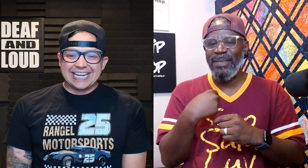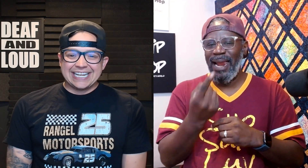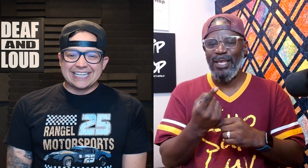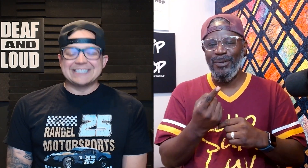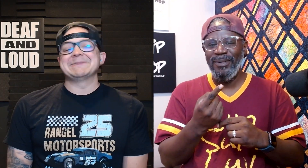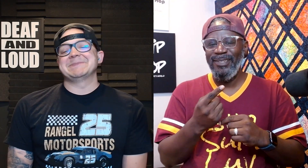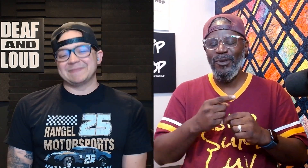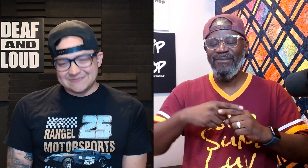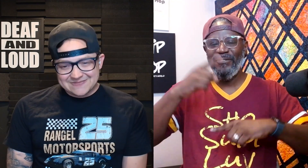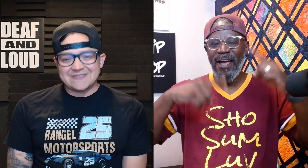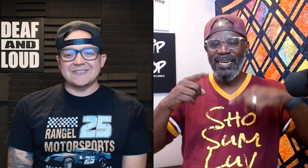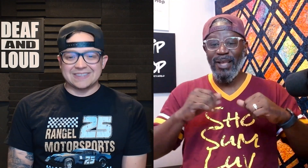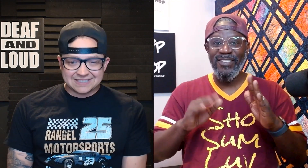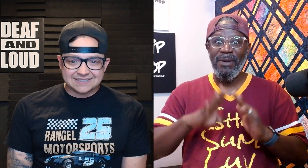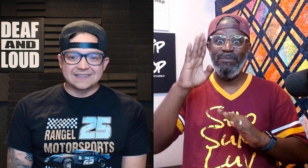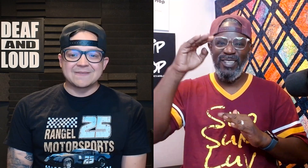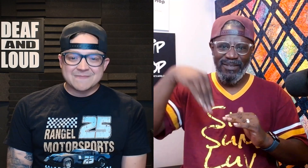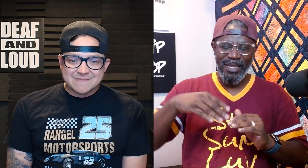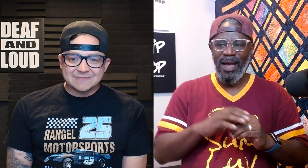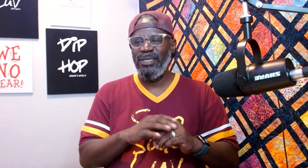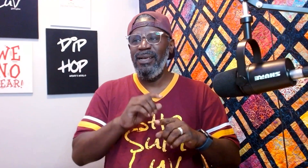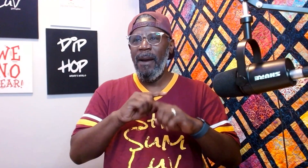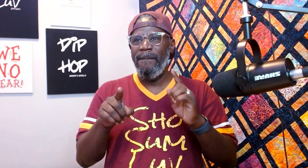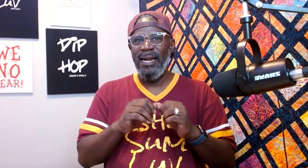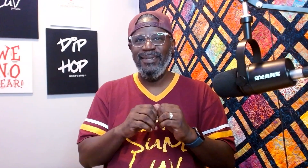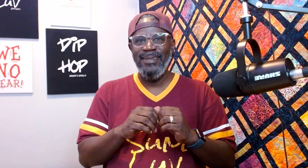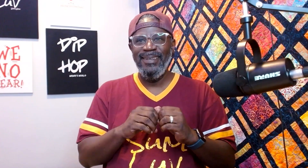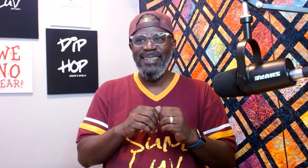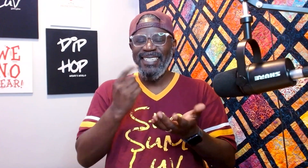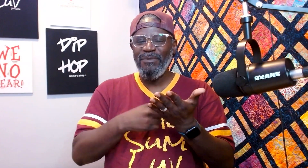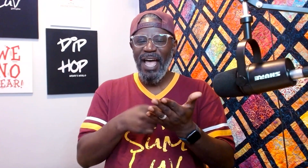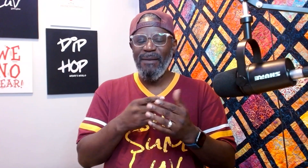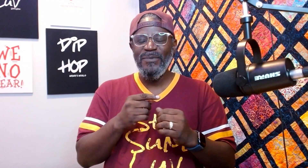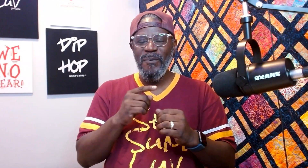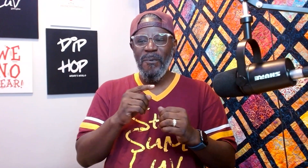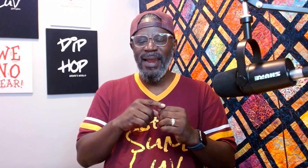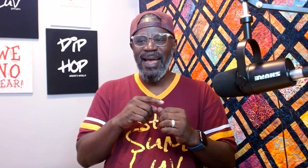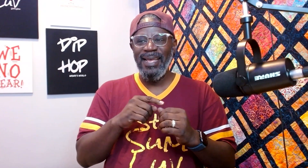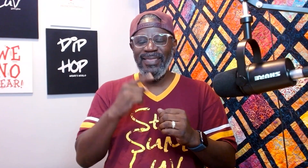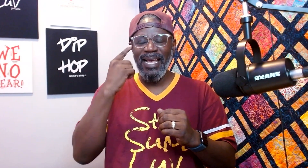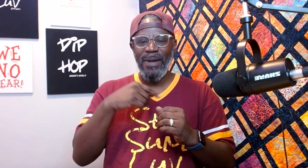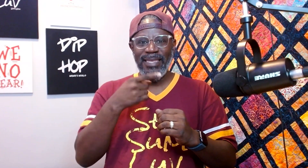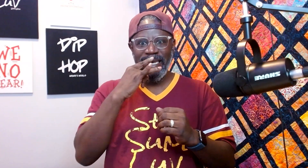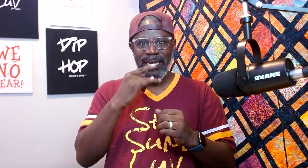I'm telling you, you have a variety, you have some ups, you have some downs. But sometimes when I think about the kids,